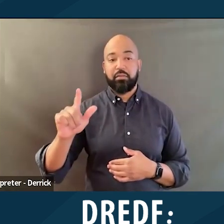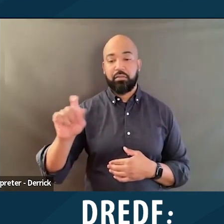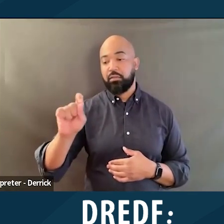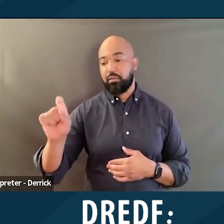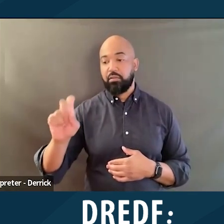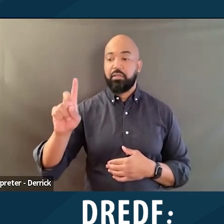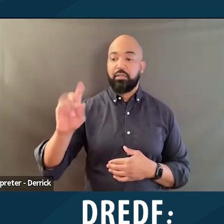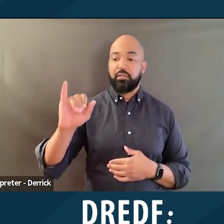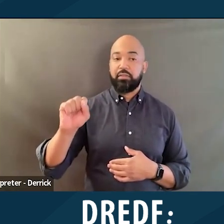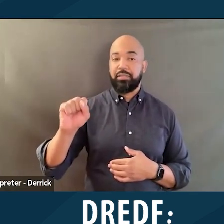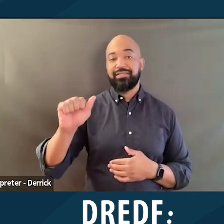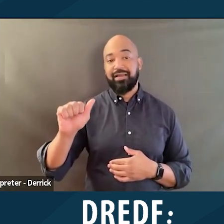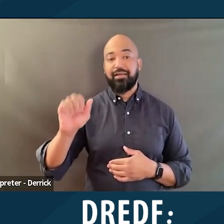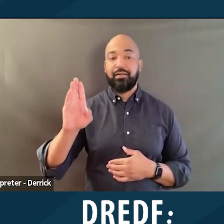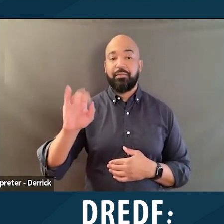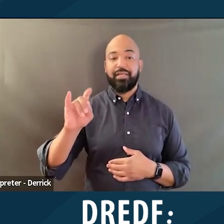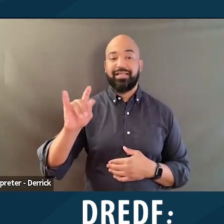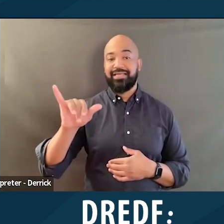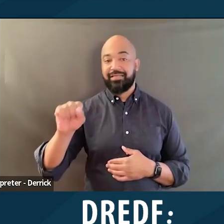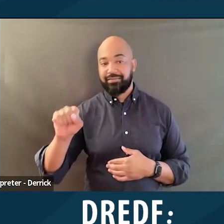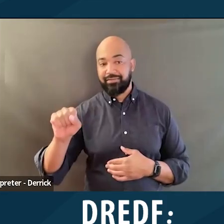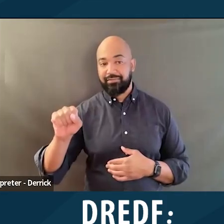acl.gov/programs/aging‑and‑disability‑networks/state‑councils‑developmental‑disabilities.